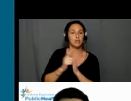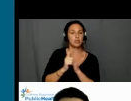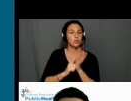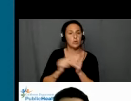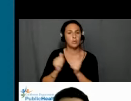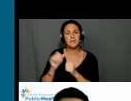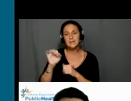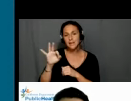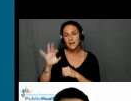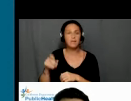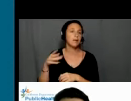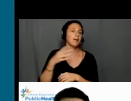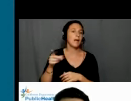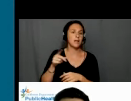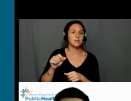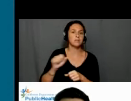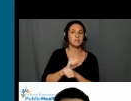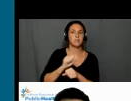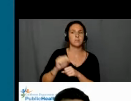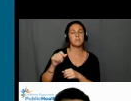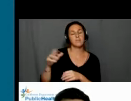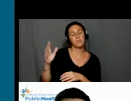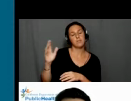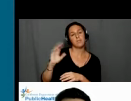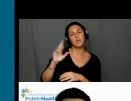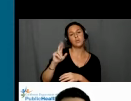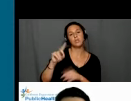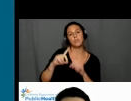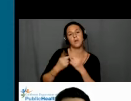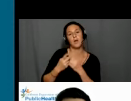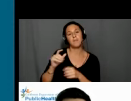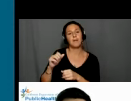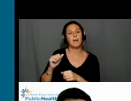the US Department of Labor office of the solicitor take it away, Tim.